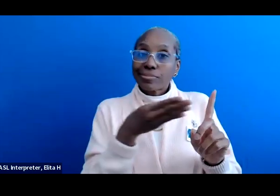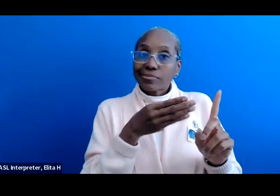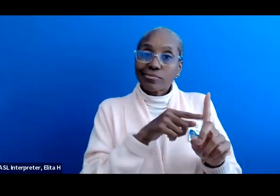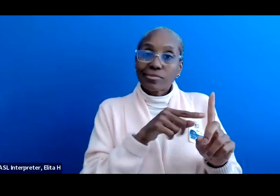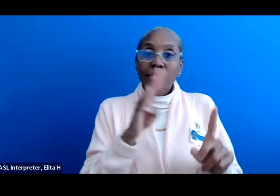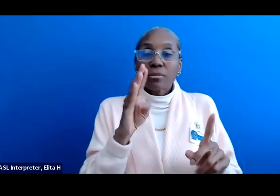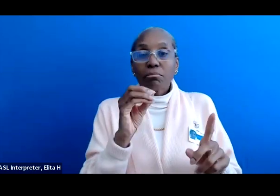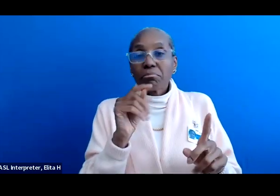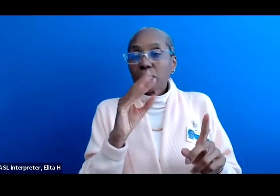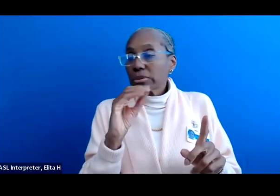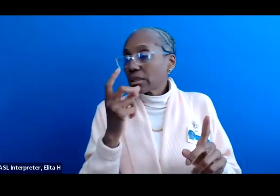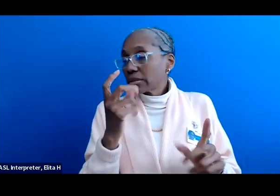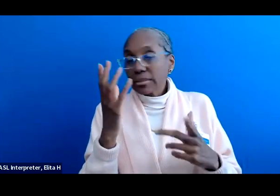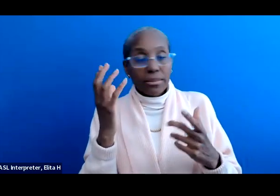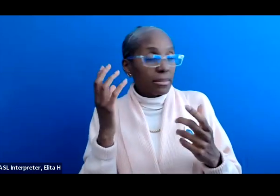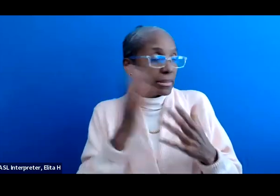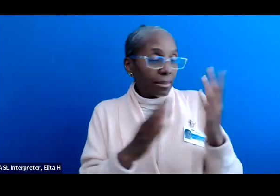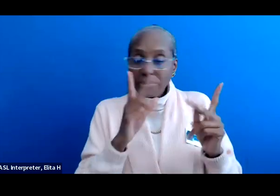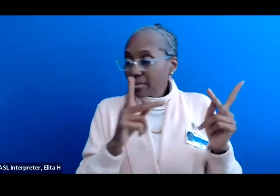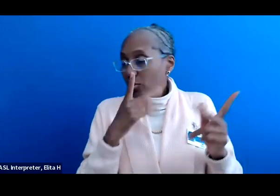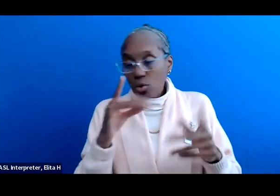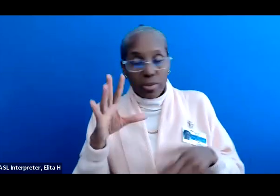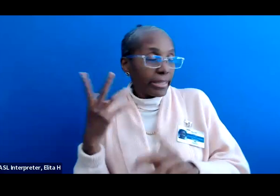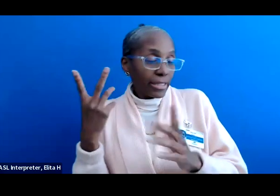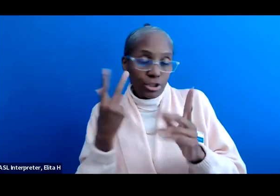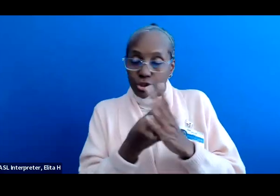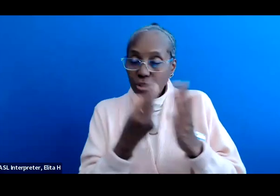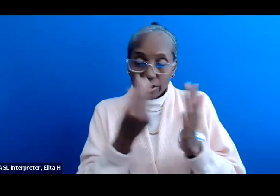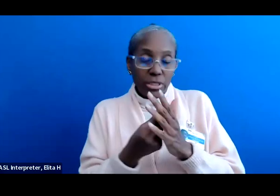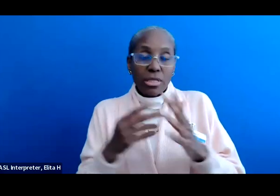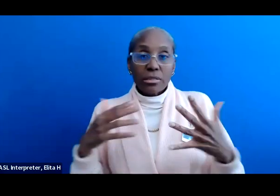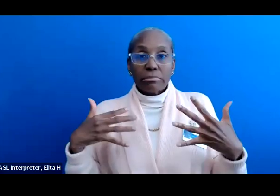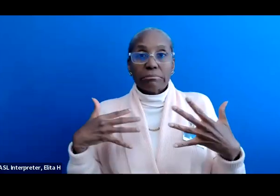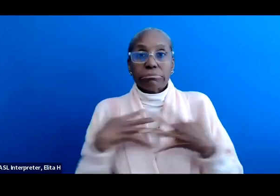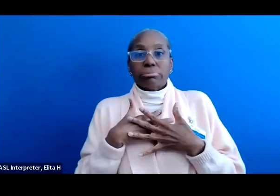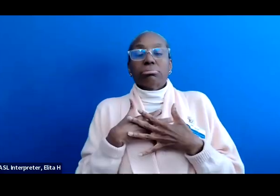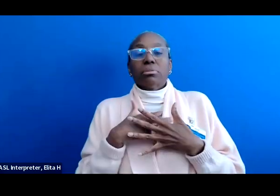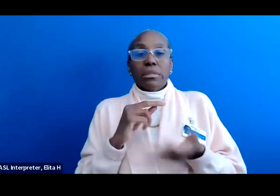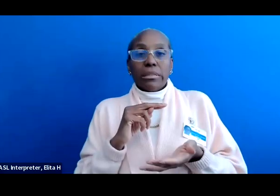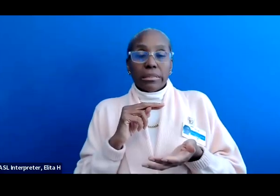Now, some people don't like injections and they have a needle phobia, so that can be hard to overcome.